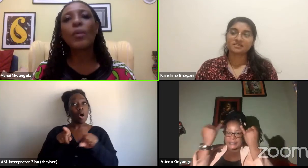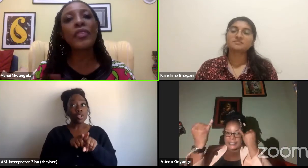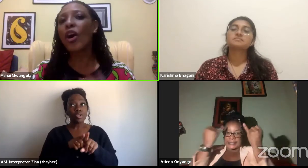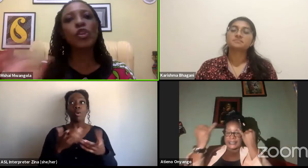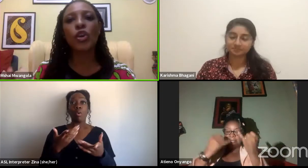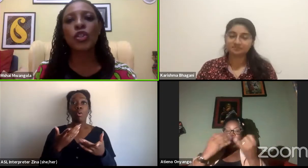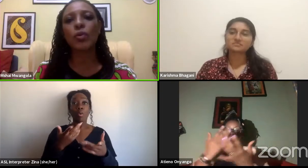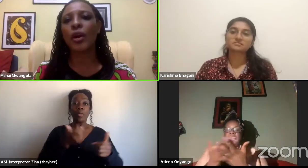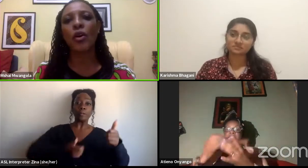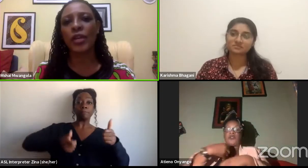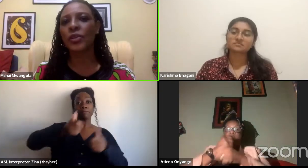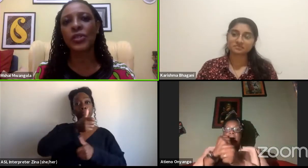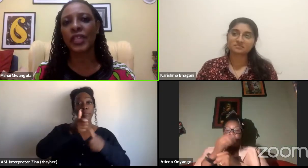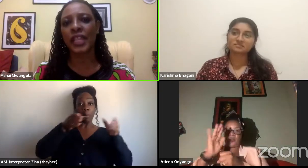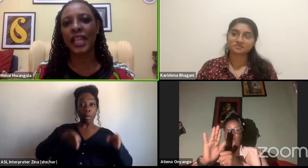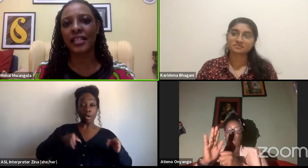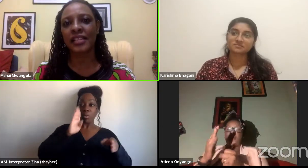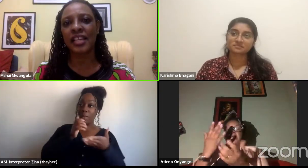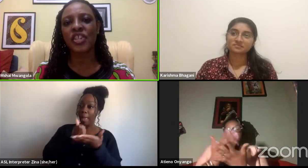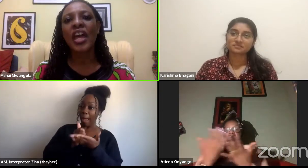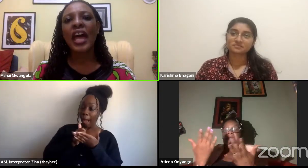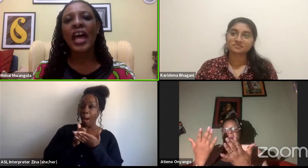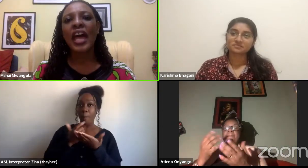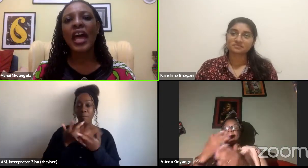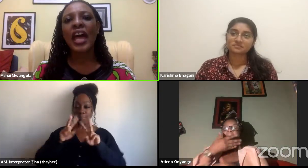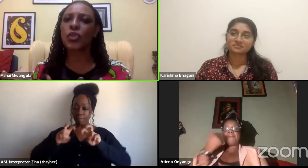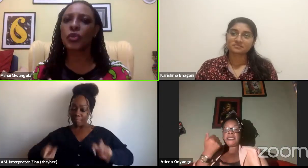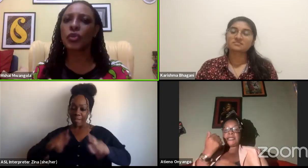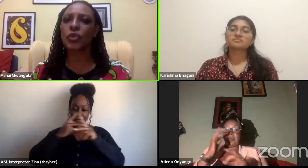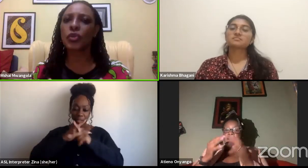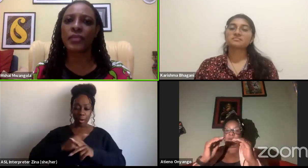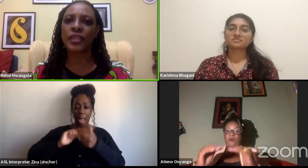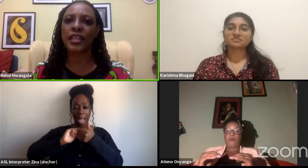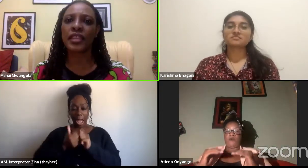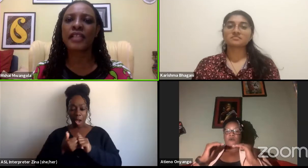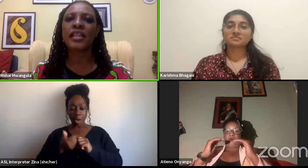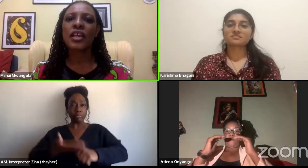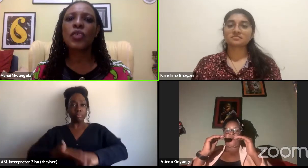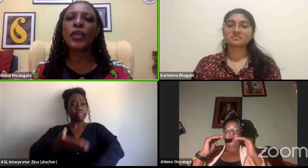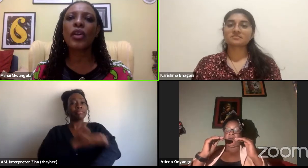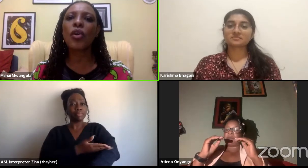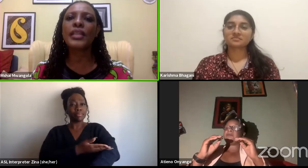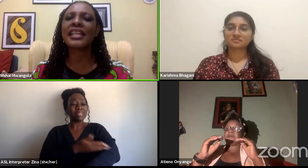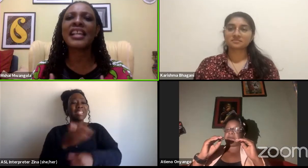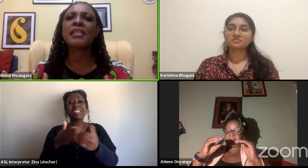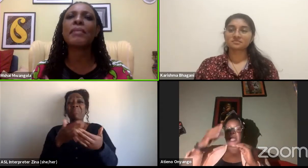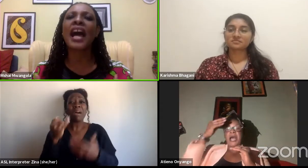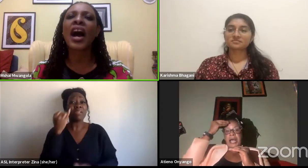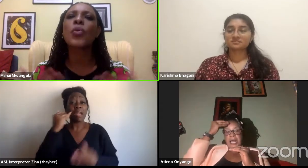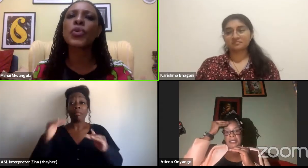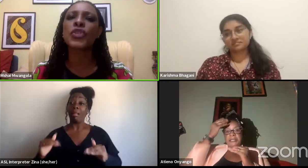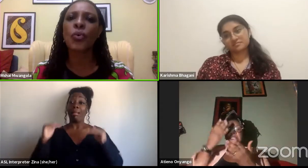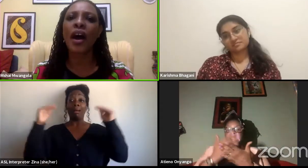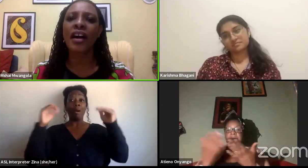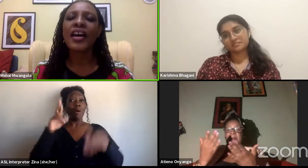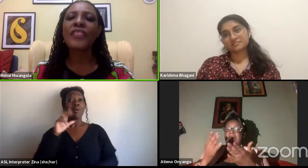whether or not you are going onto the next stage. And so that taught me something that you can always, it doesn't matter how good you are,